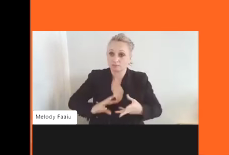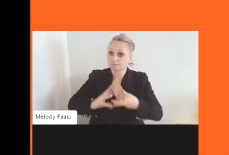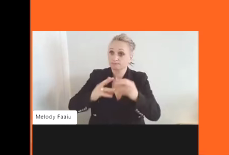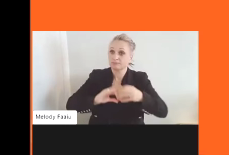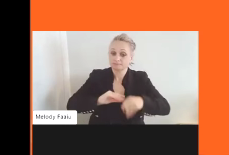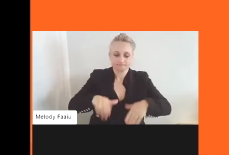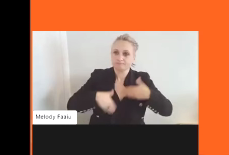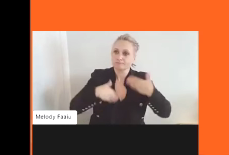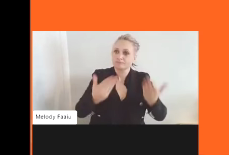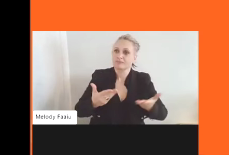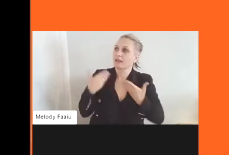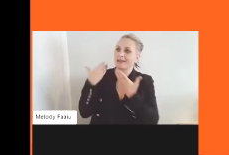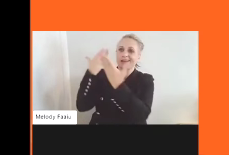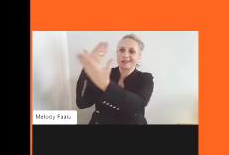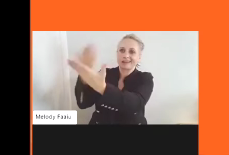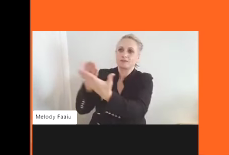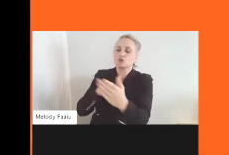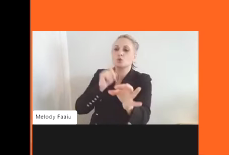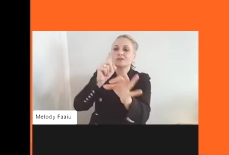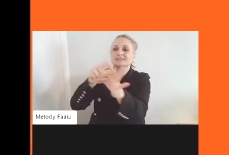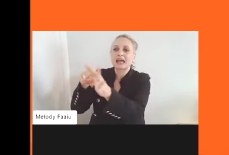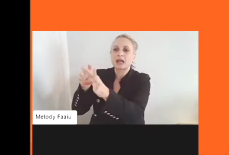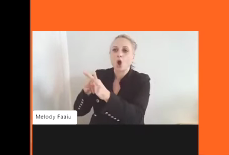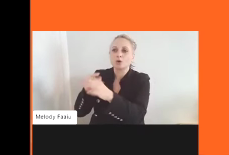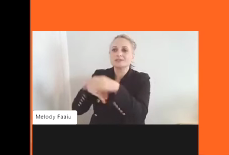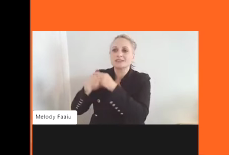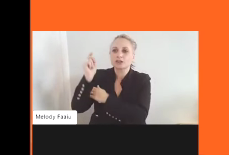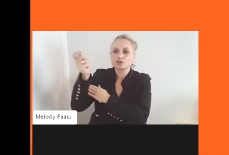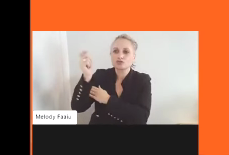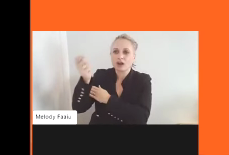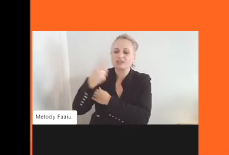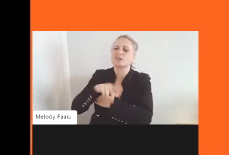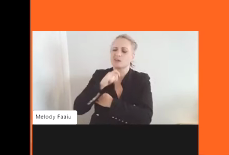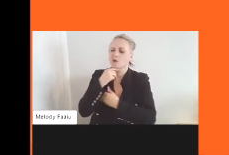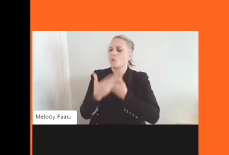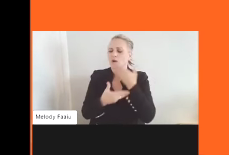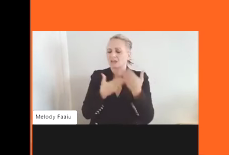do that later on. A big part of what we're doing is including the